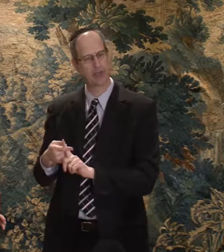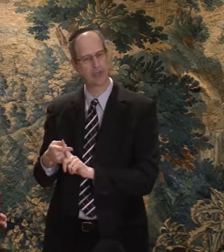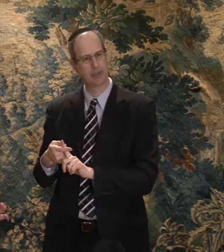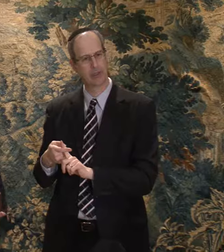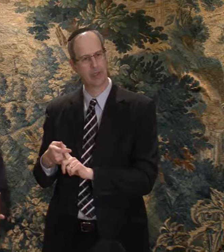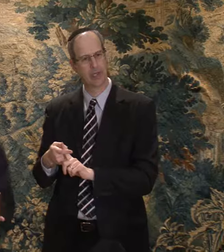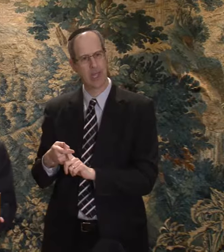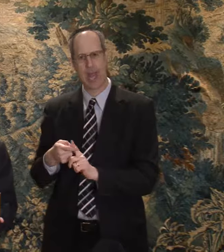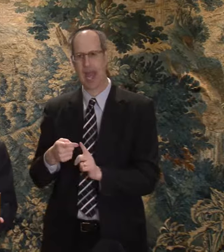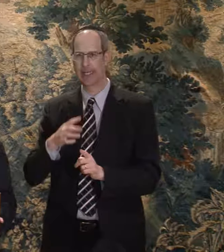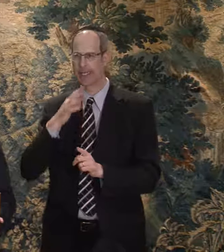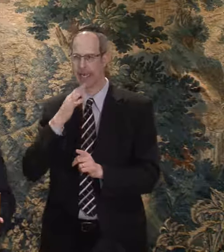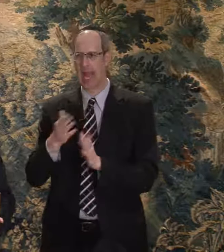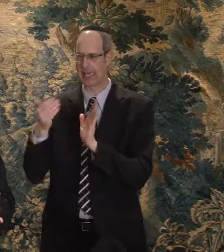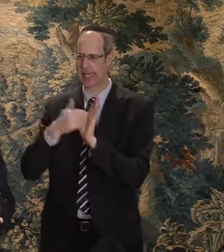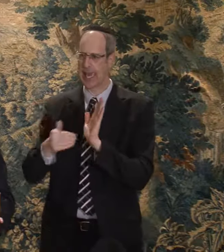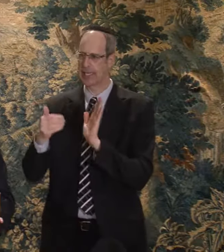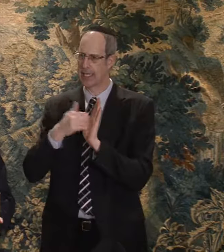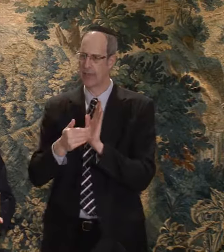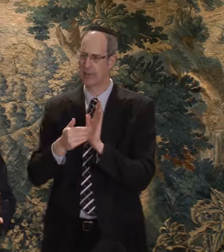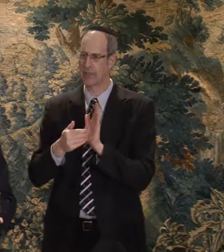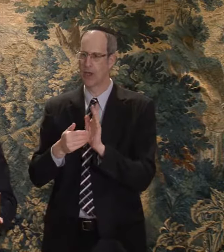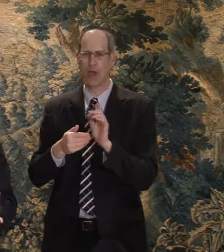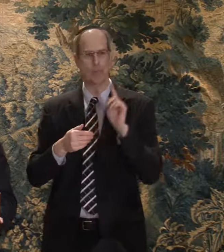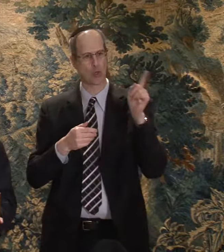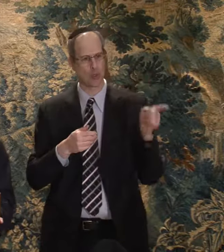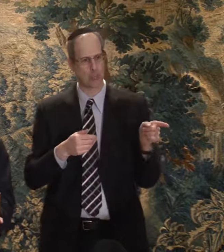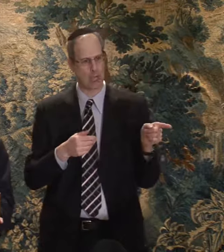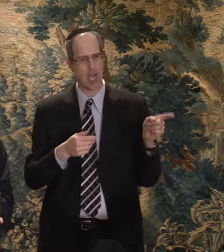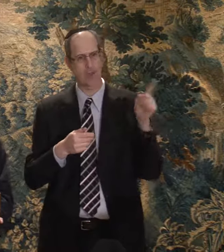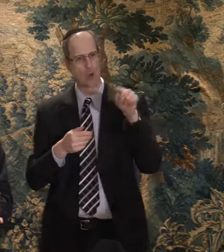kept on saying it overboard all goesa Makai embargo Zuma came and he said